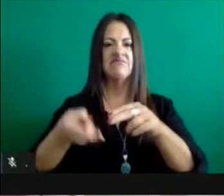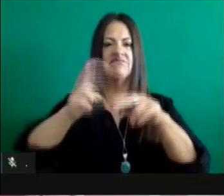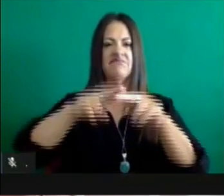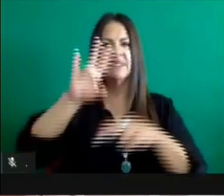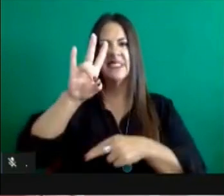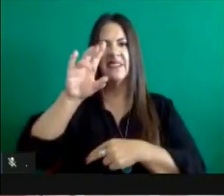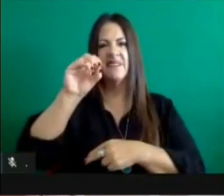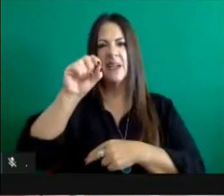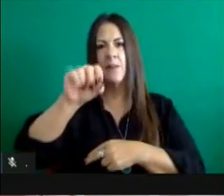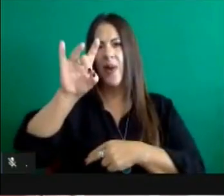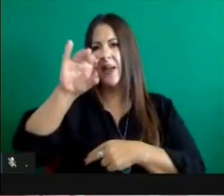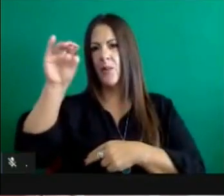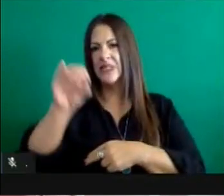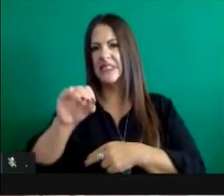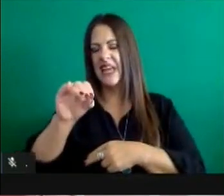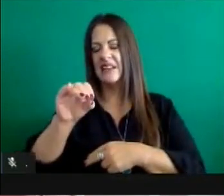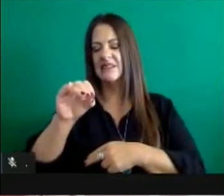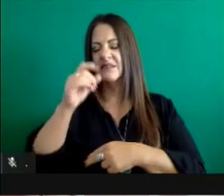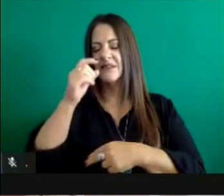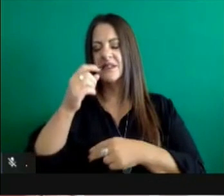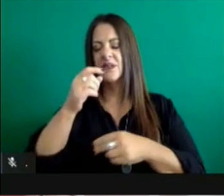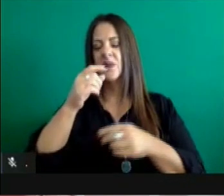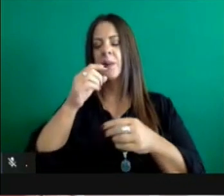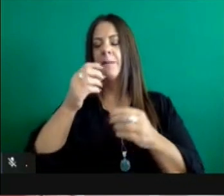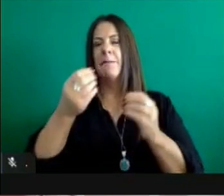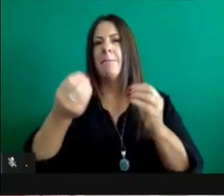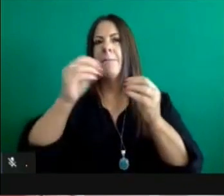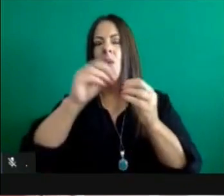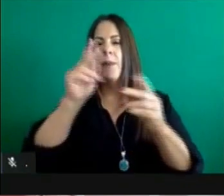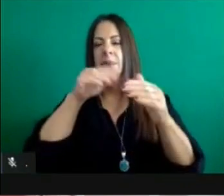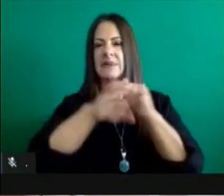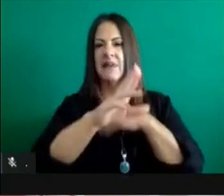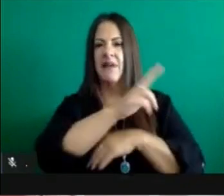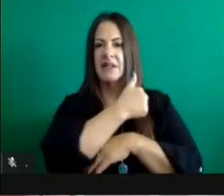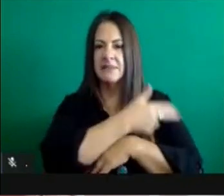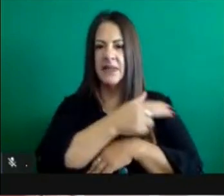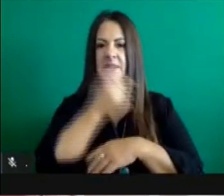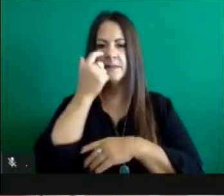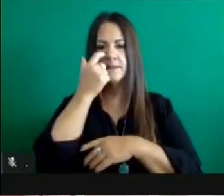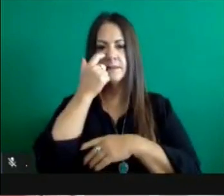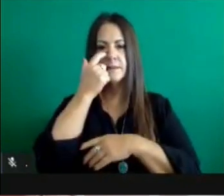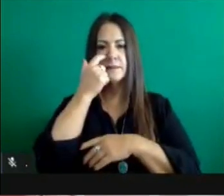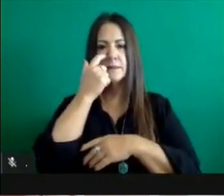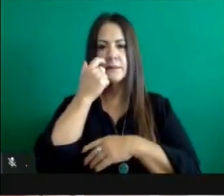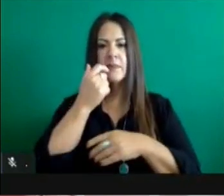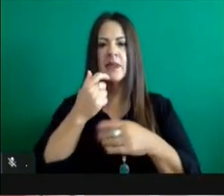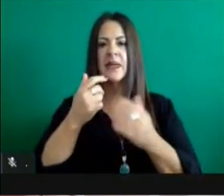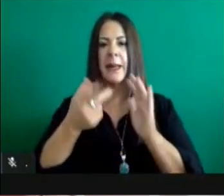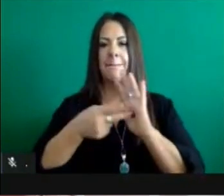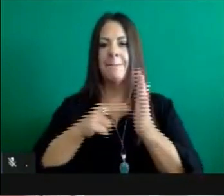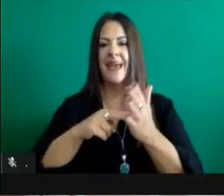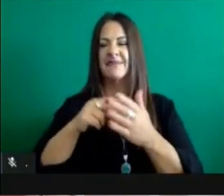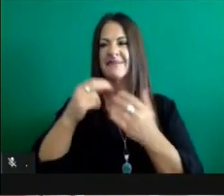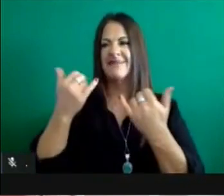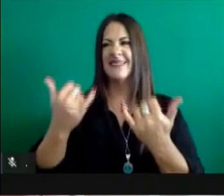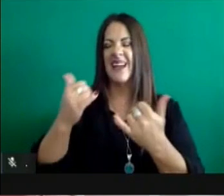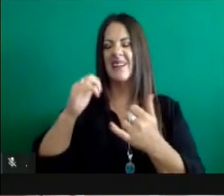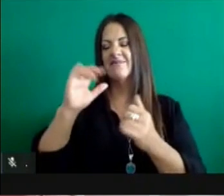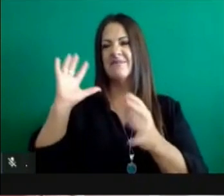A GLOBAL PERSPECTIVE, ALMOST 71% INCREASE IN THE LAST 14 DAYS FOR HOSPITALIZATIONS, OUR